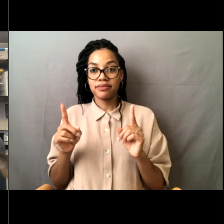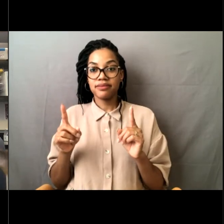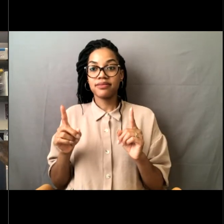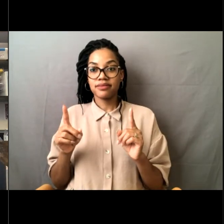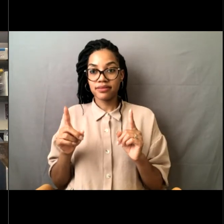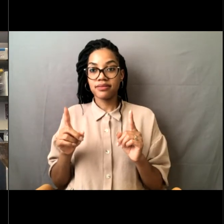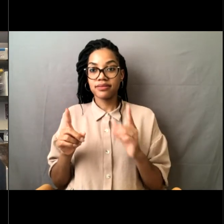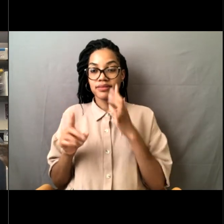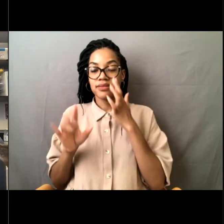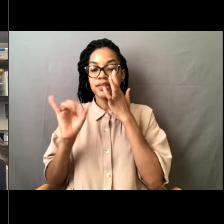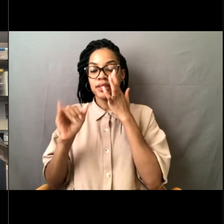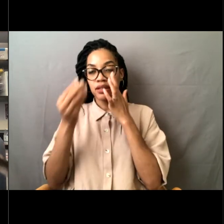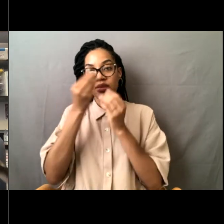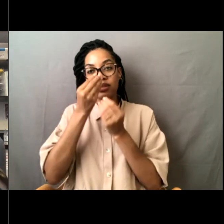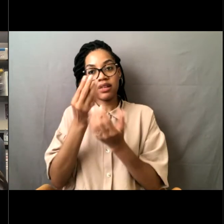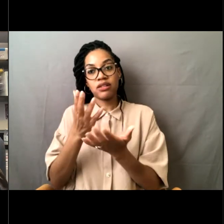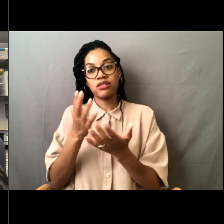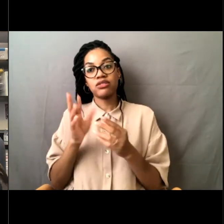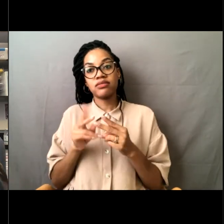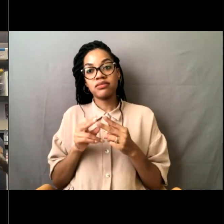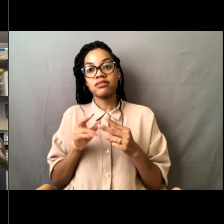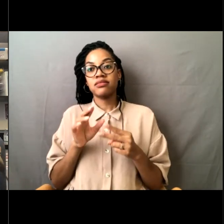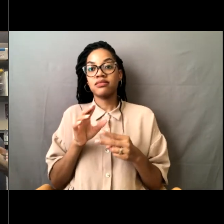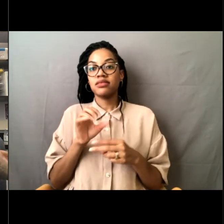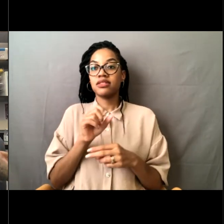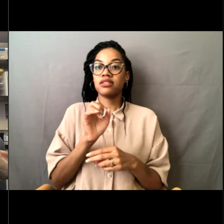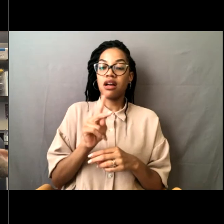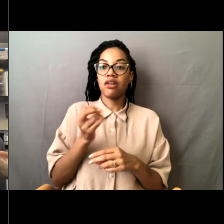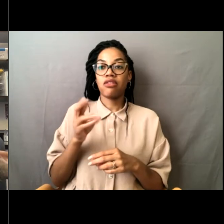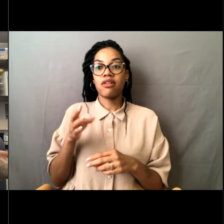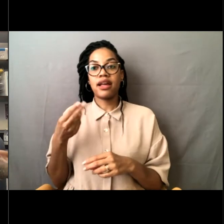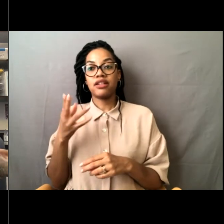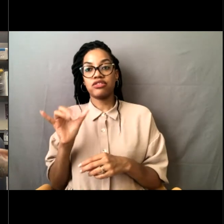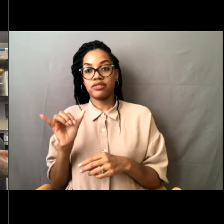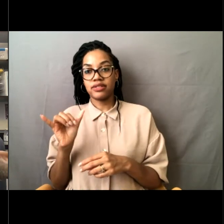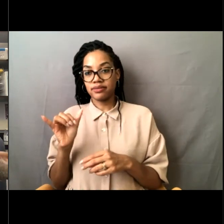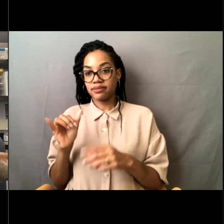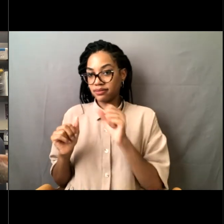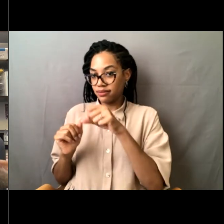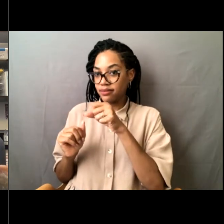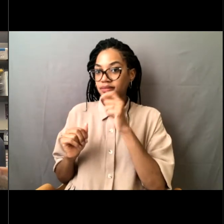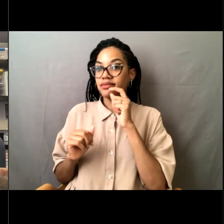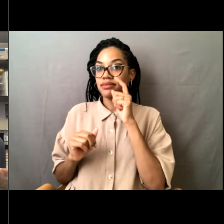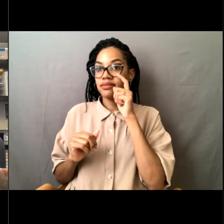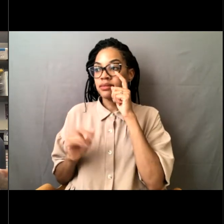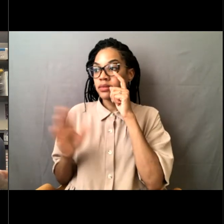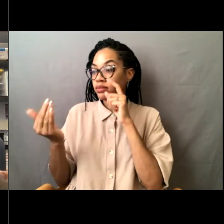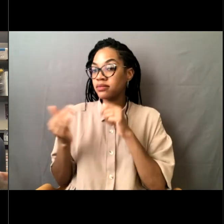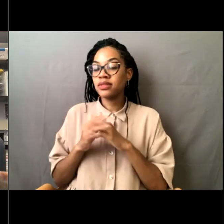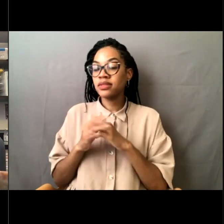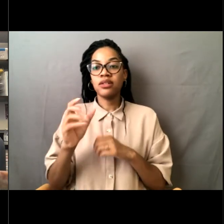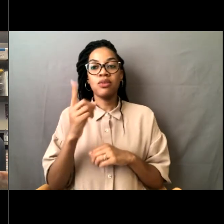whether it's a stocked or a hatchery fish No, that's right... Oh, go ahead. [Grace] Sorry, one last thing.